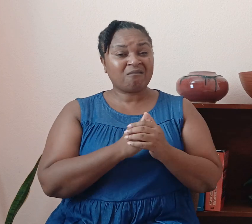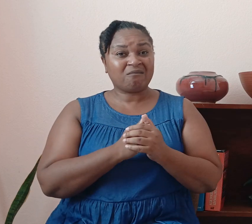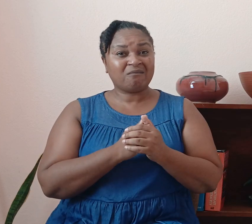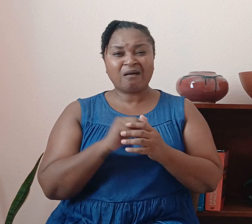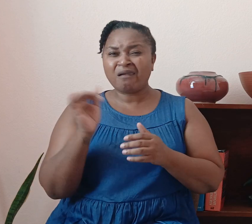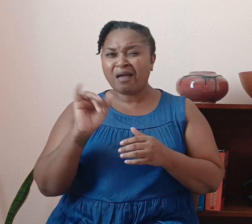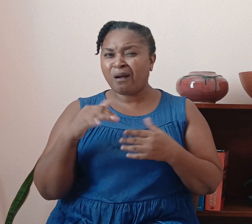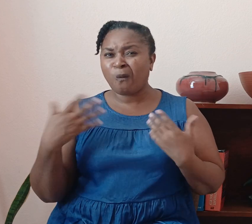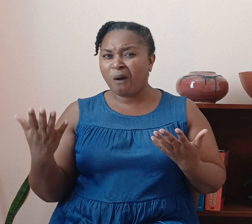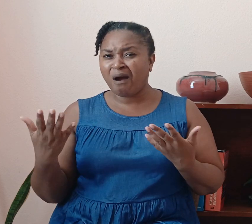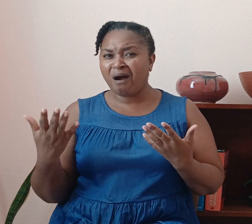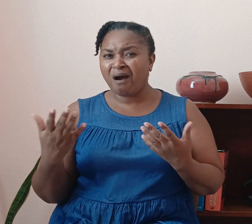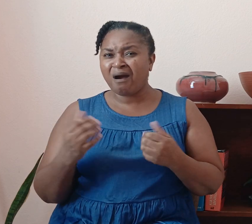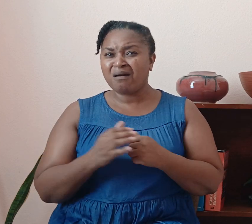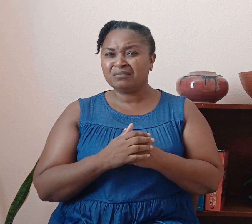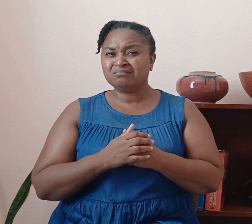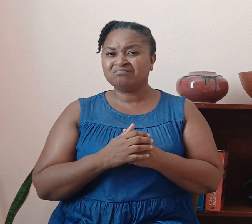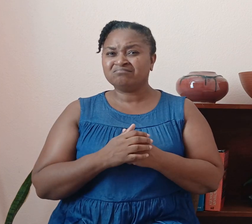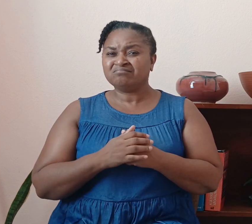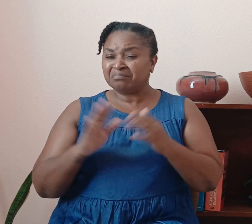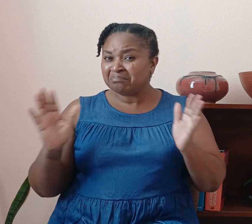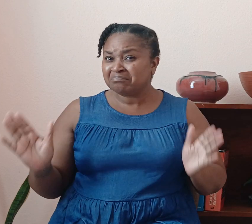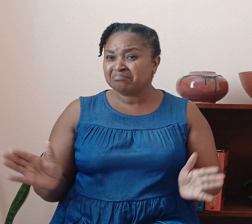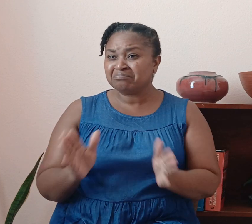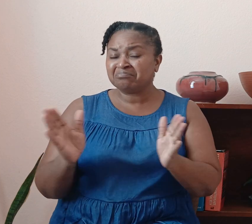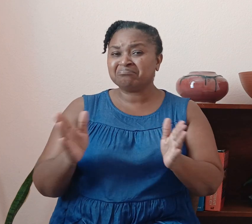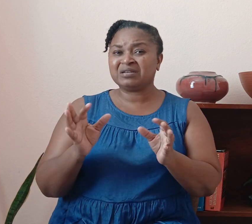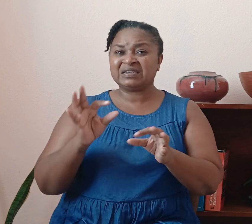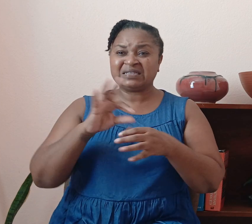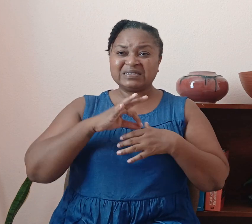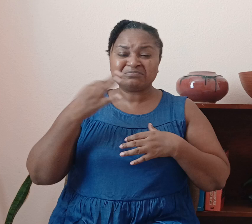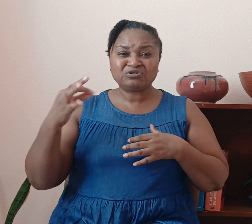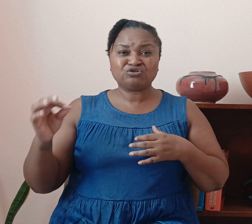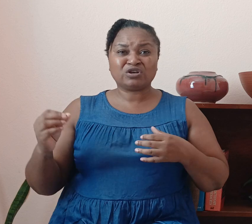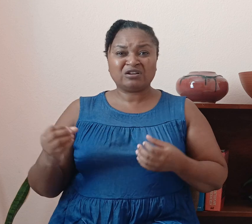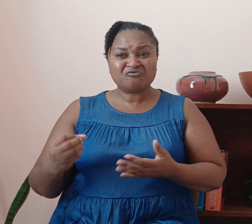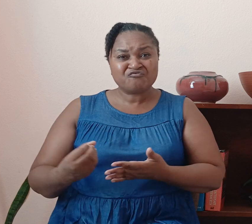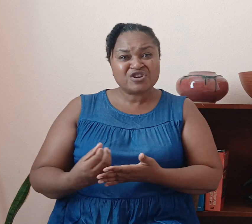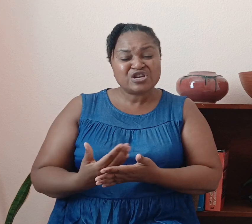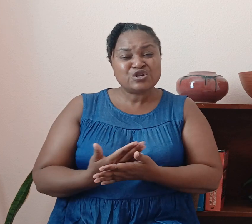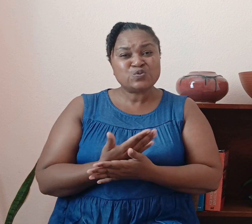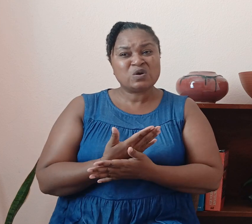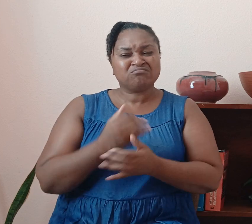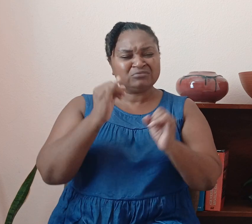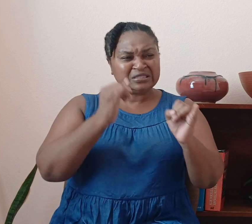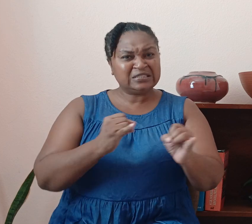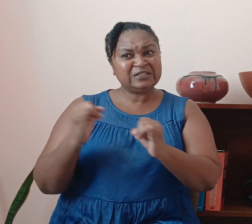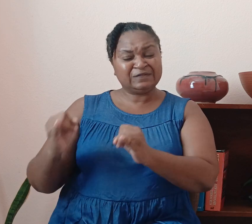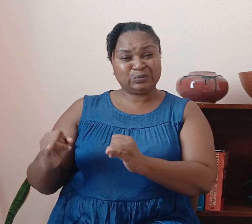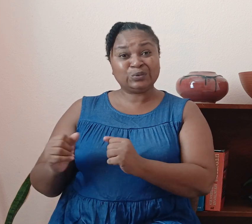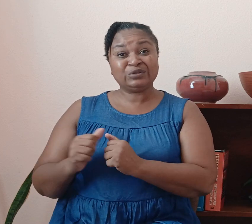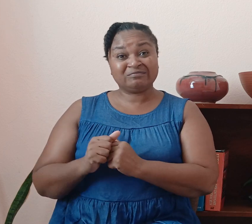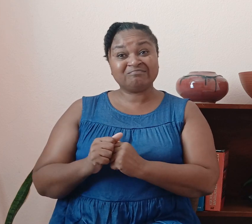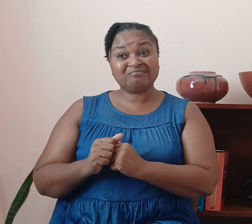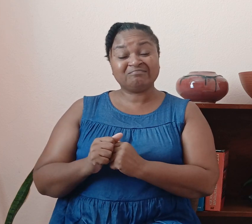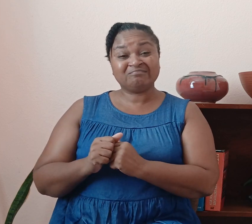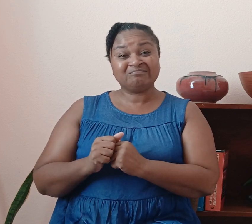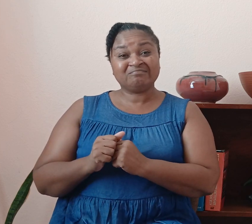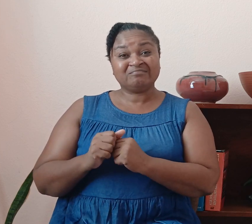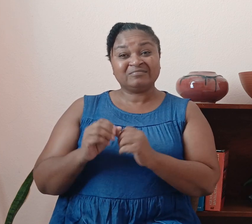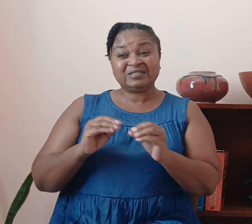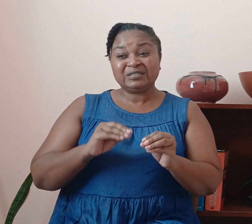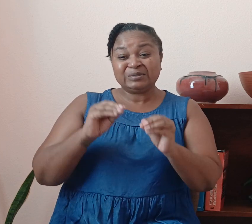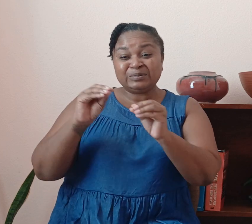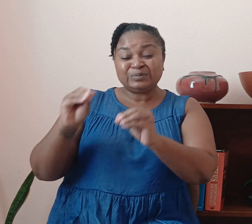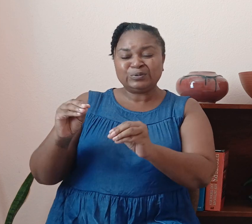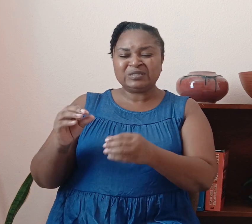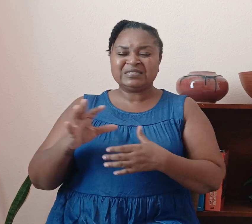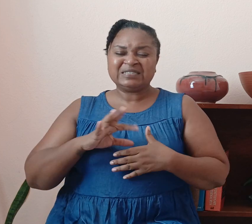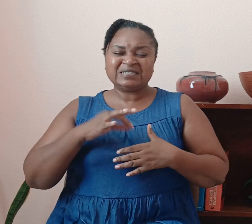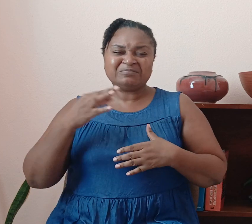stoking spiritual renewal on an individual basis and planting spiritual seeds among the